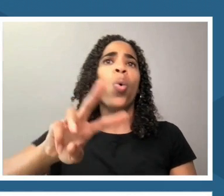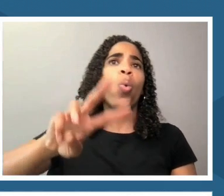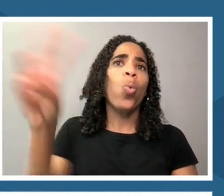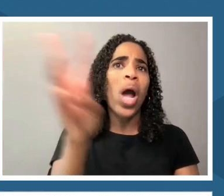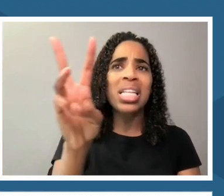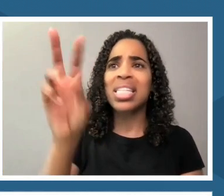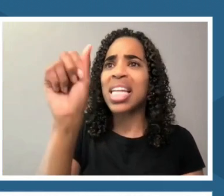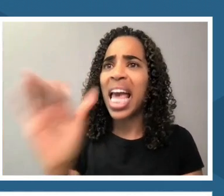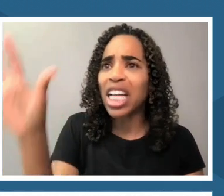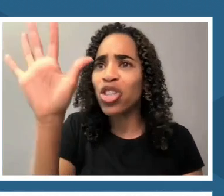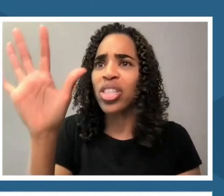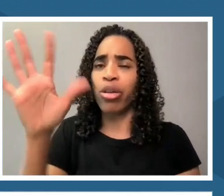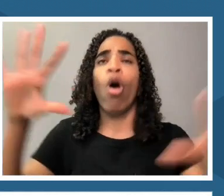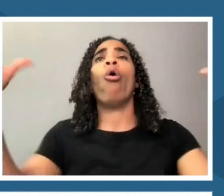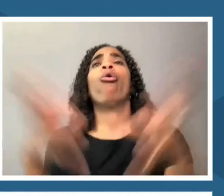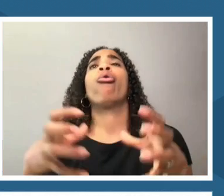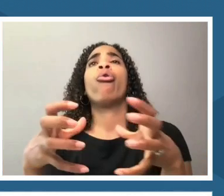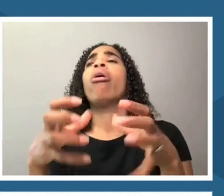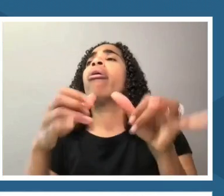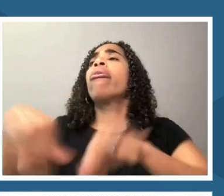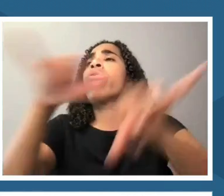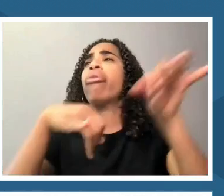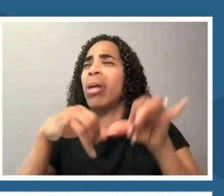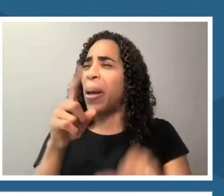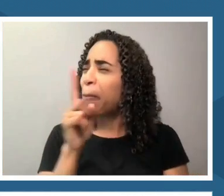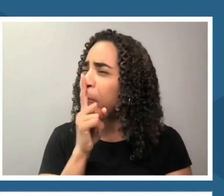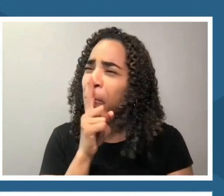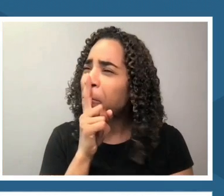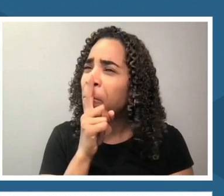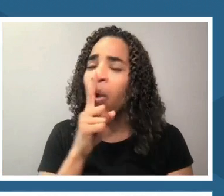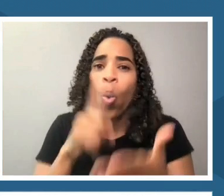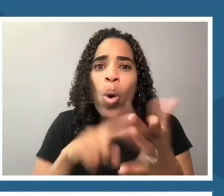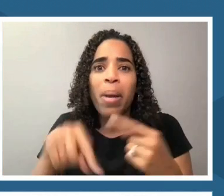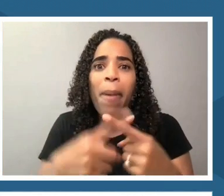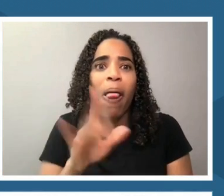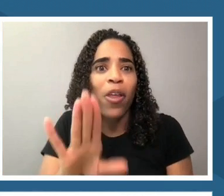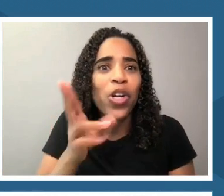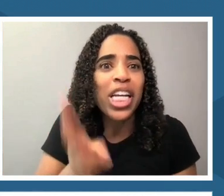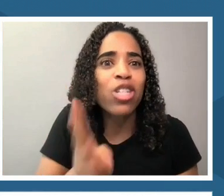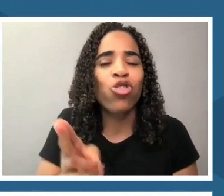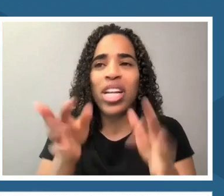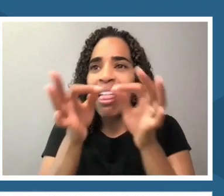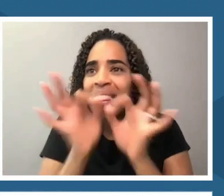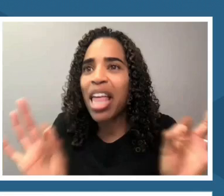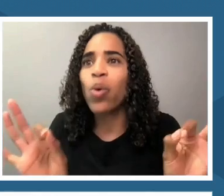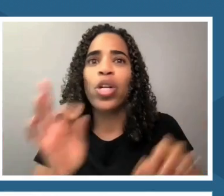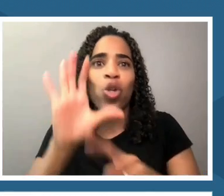like this flattens the vast disparities in history language and culture that